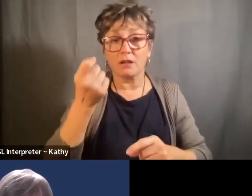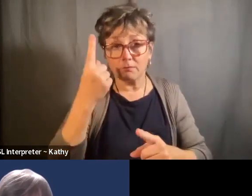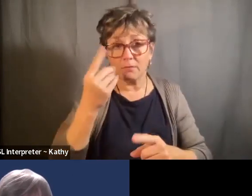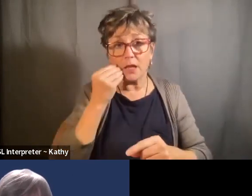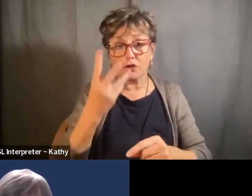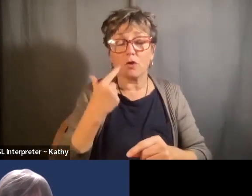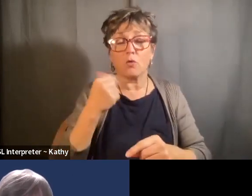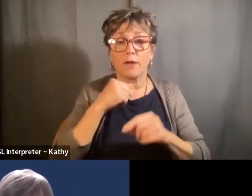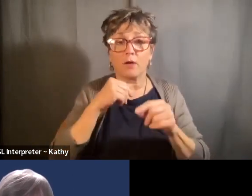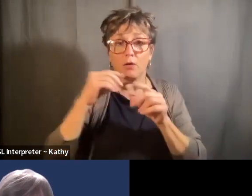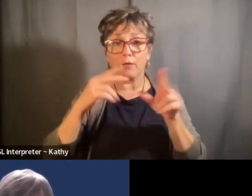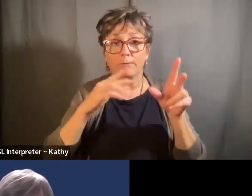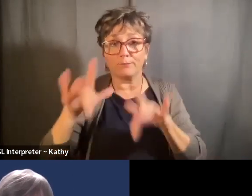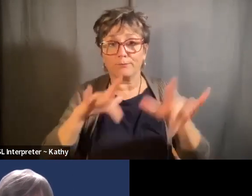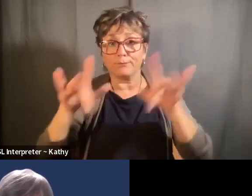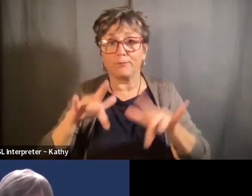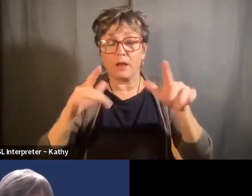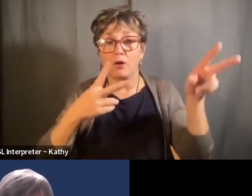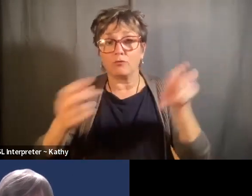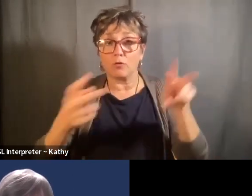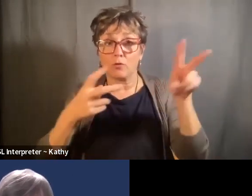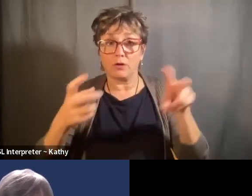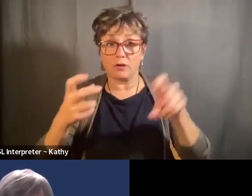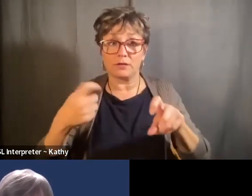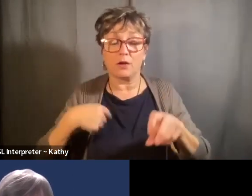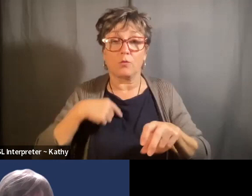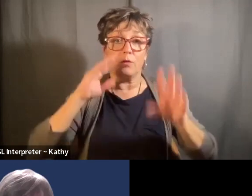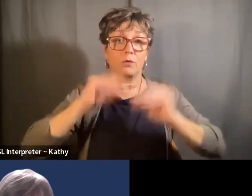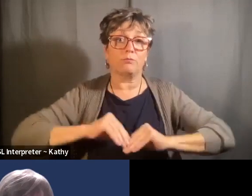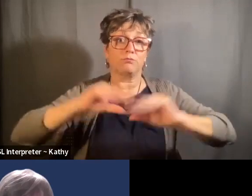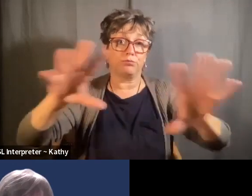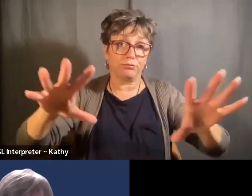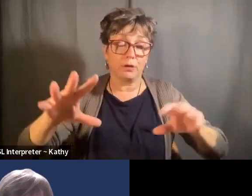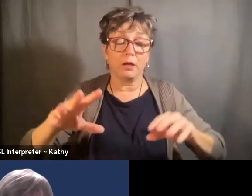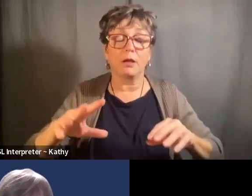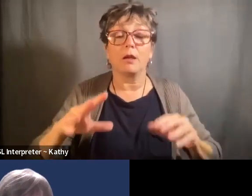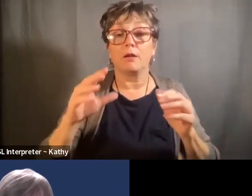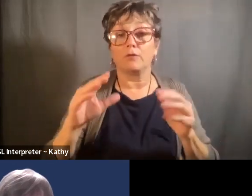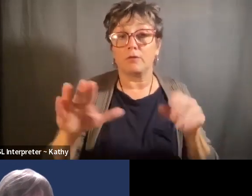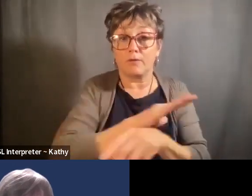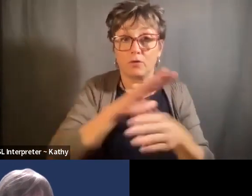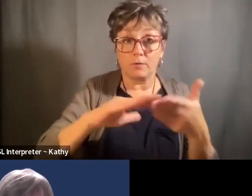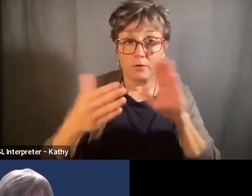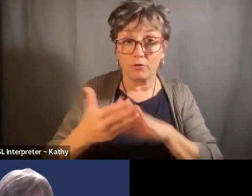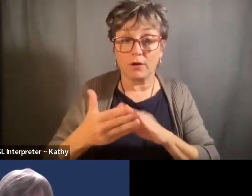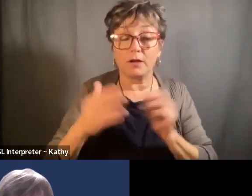recording with the entire community along with the ASL interpretation, the captions. You know,